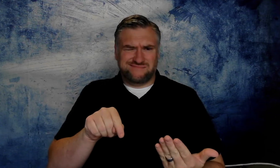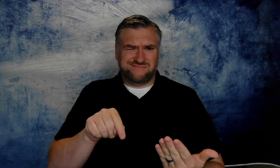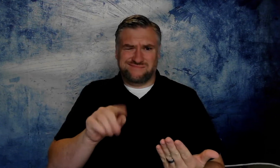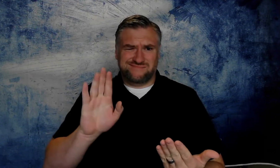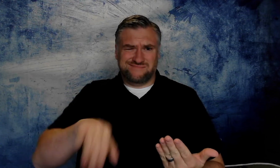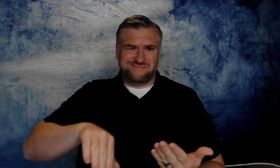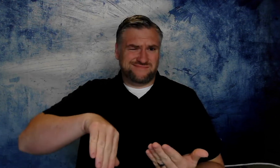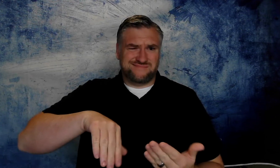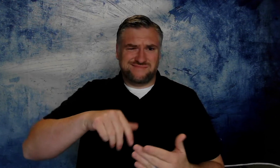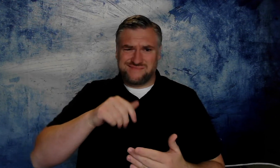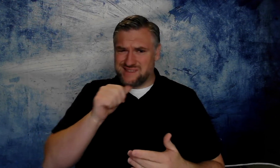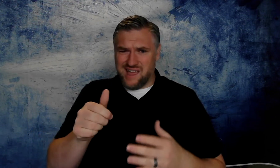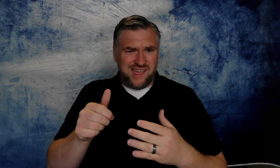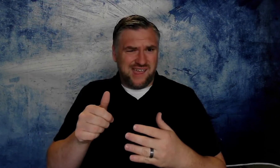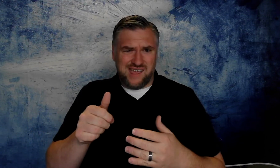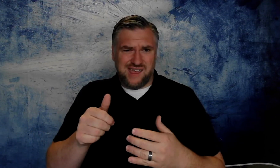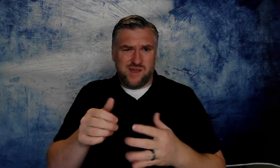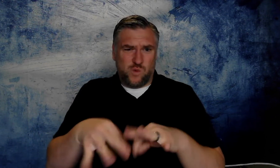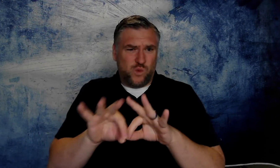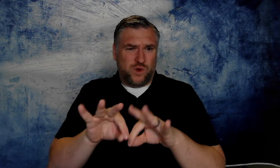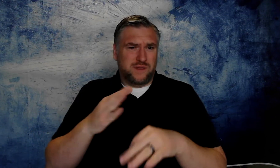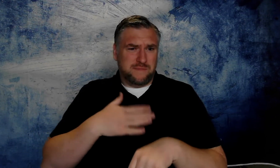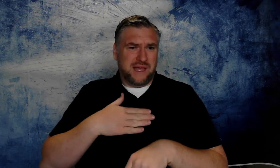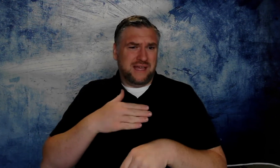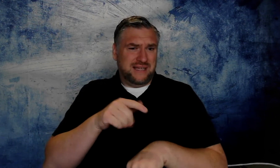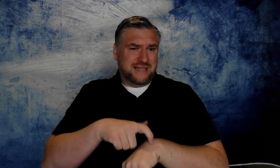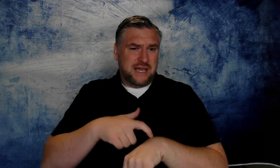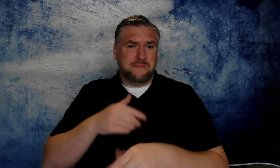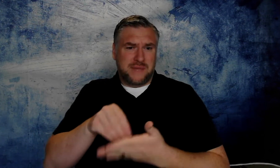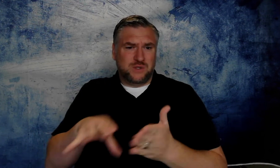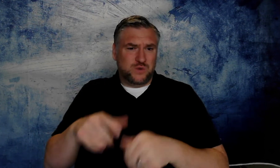and then at the same time ask yourself, “What is not worth my time?”